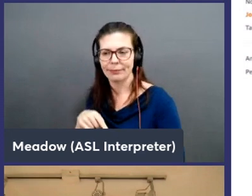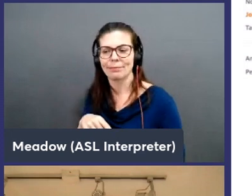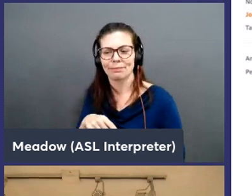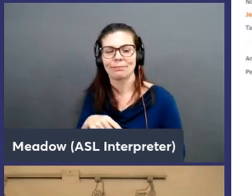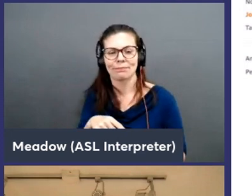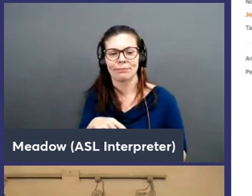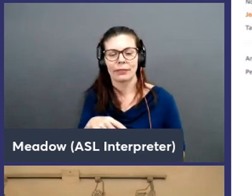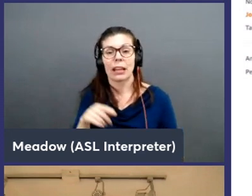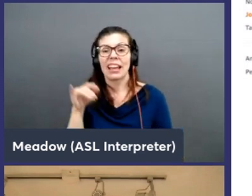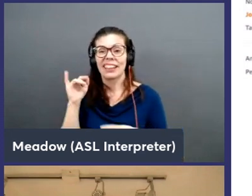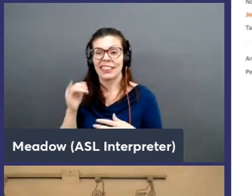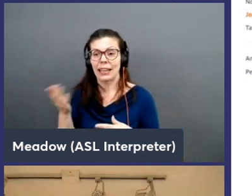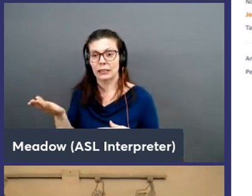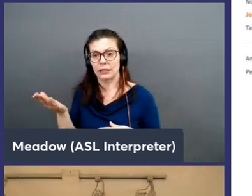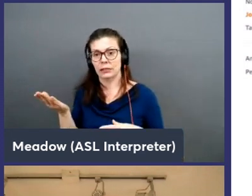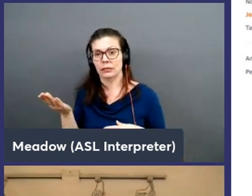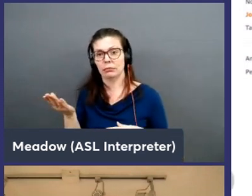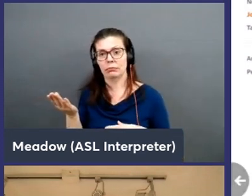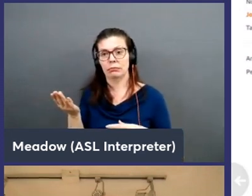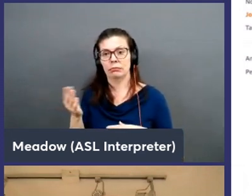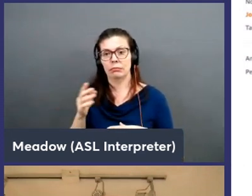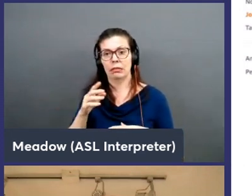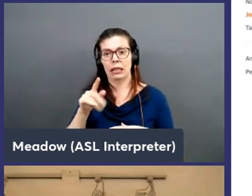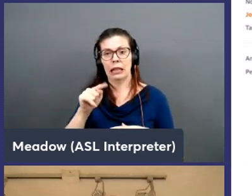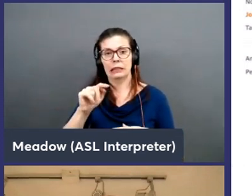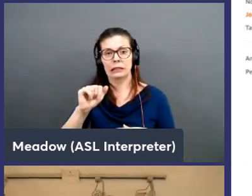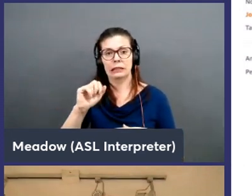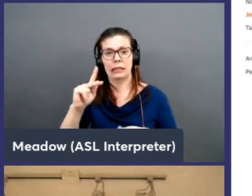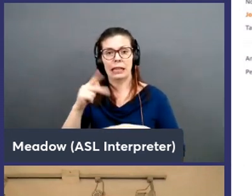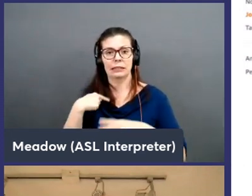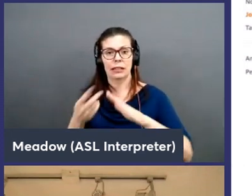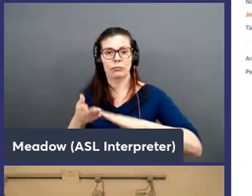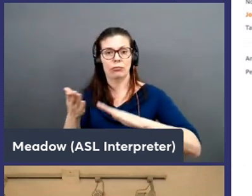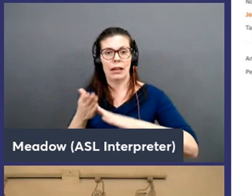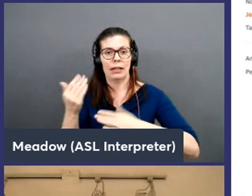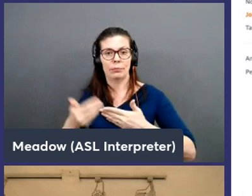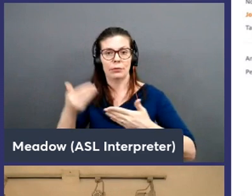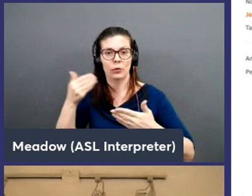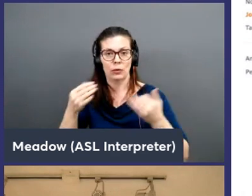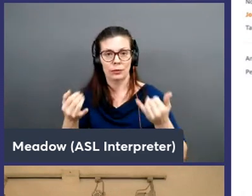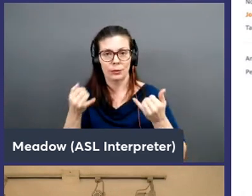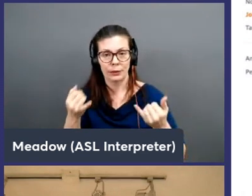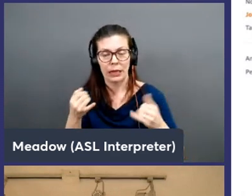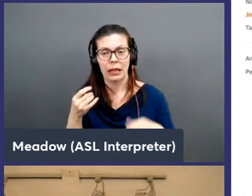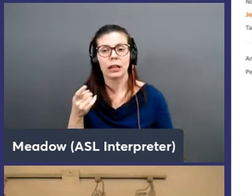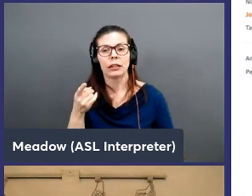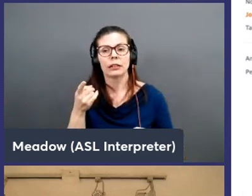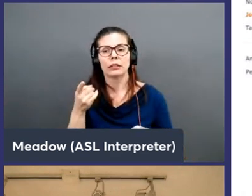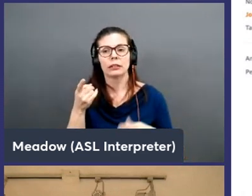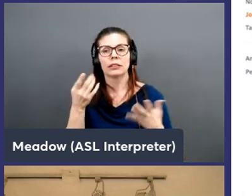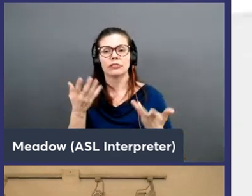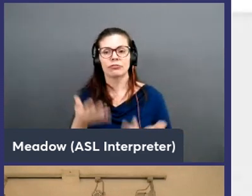this is a task that I ran earlier, that has now finished.